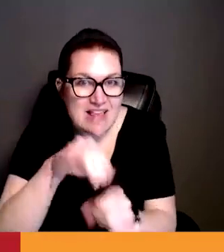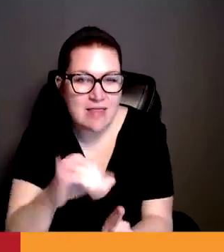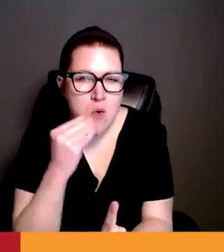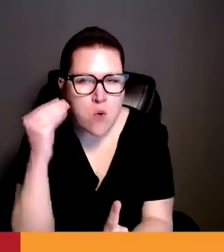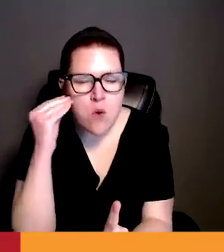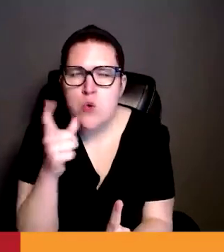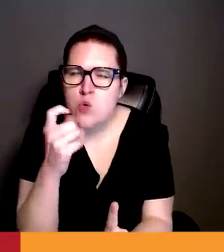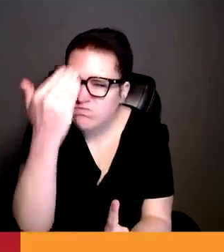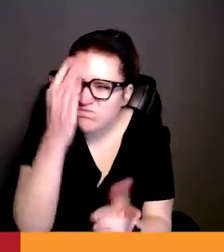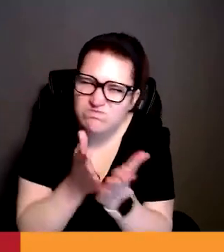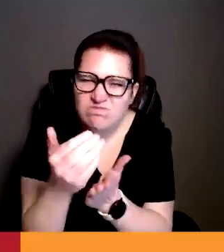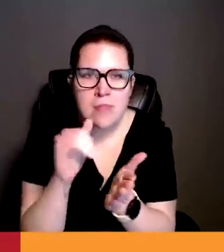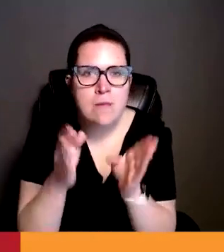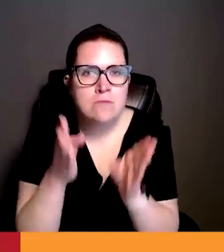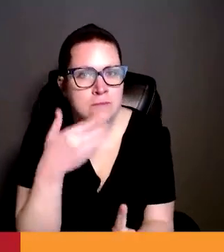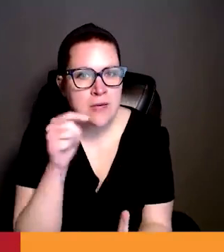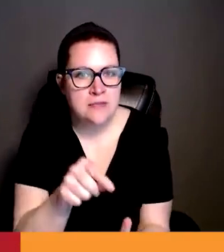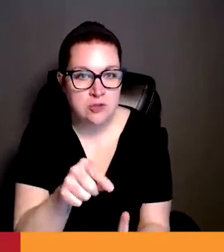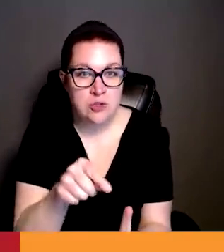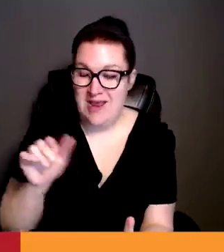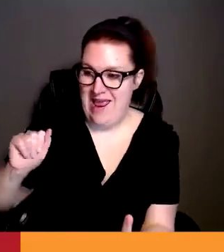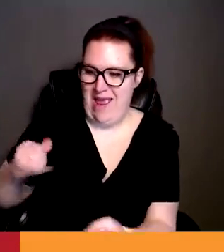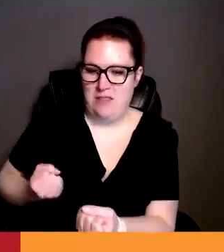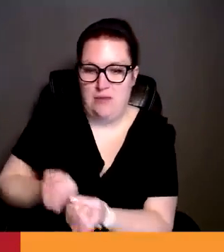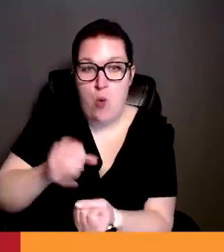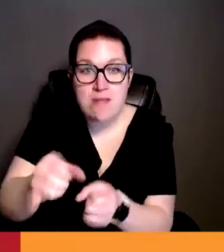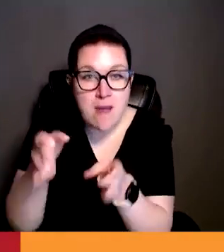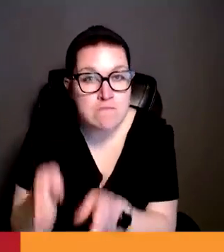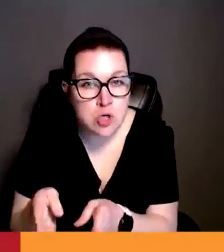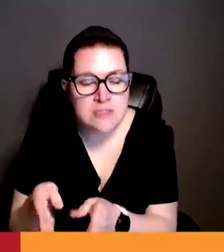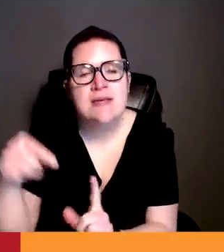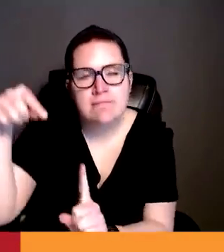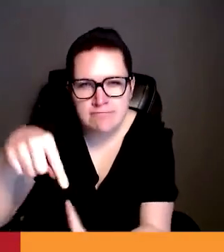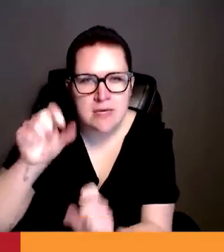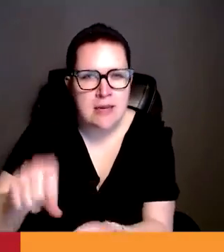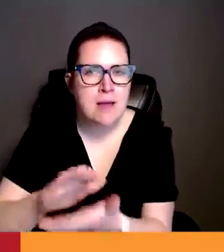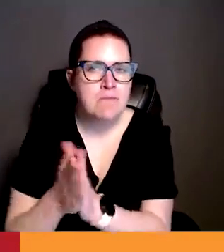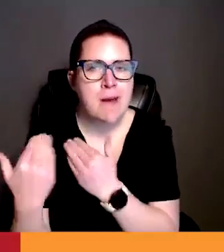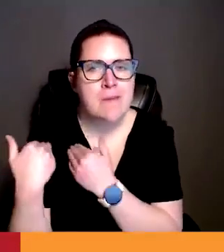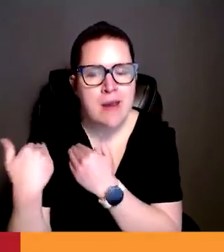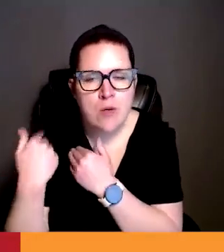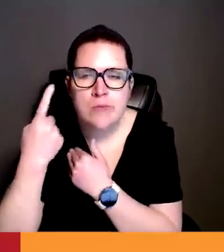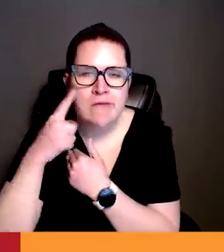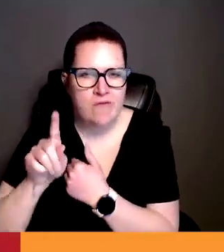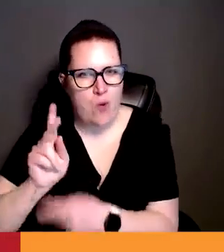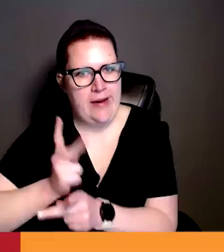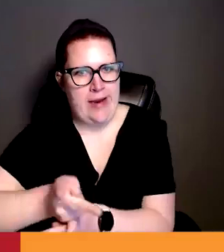and that AI's in support of that individual, and they can be accountable ultimately for how care is delivered. We want to